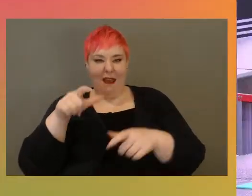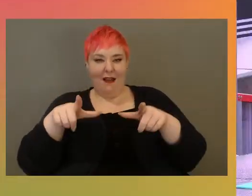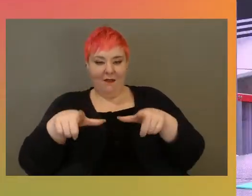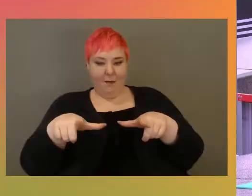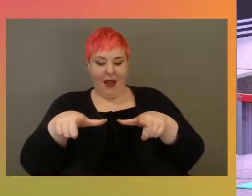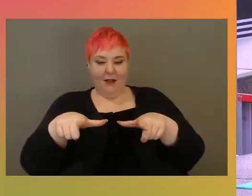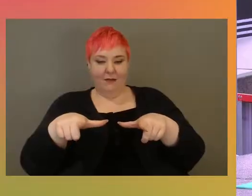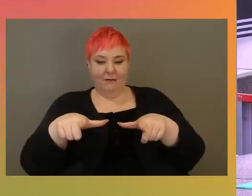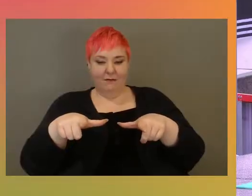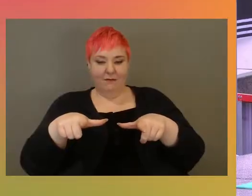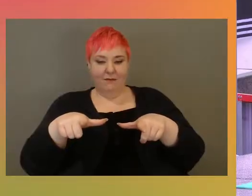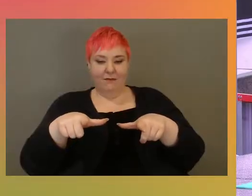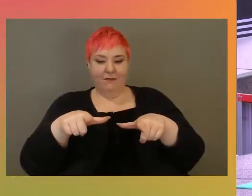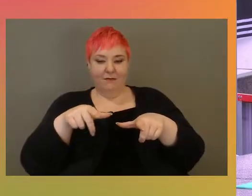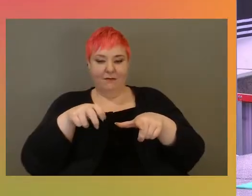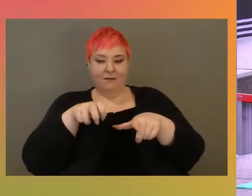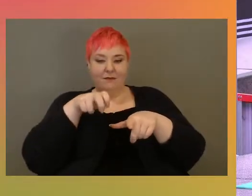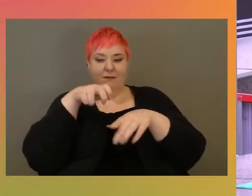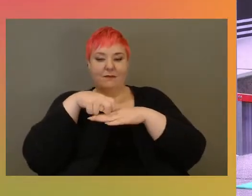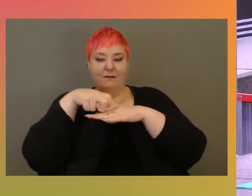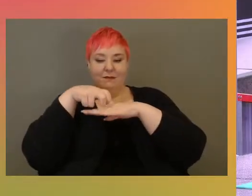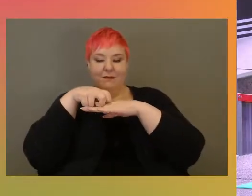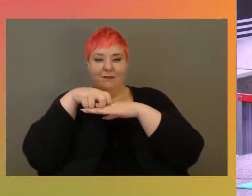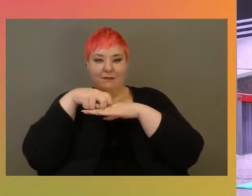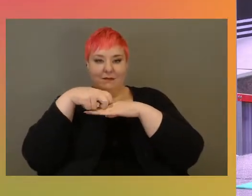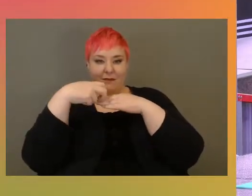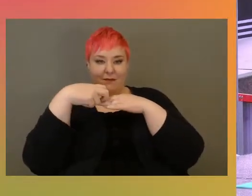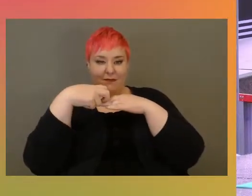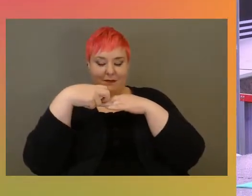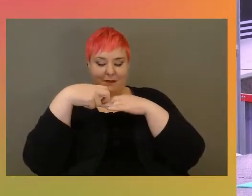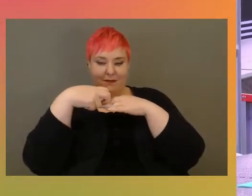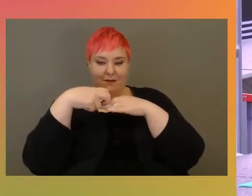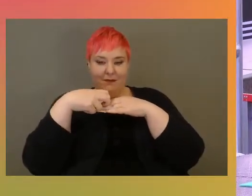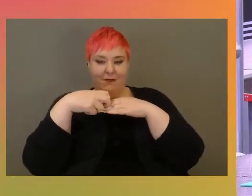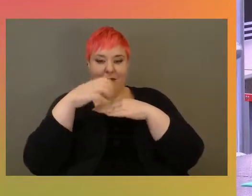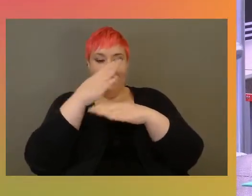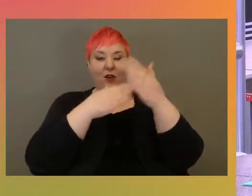CROSS YOUR SHINS AND COME INTO A CHILD'S POSE AT THE BACK OF YOUR MAT.